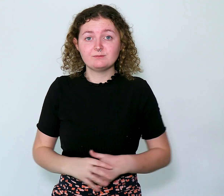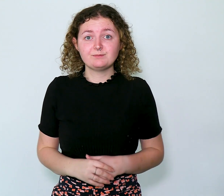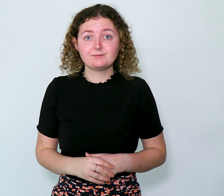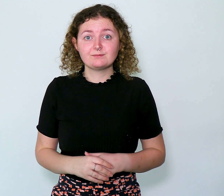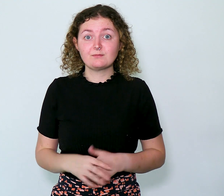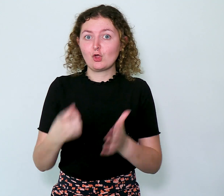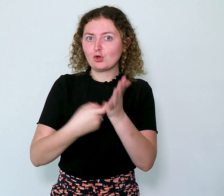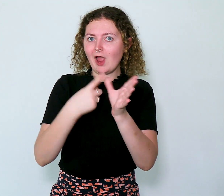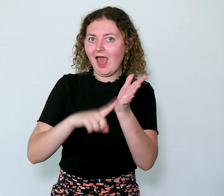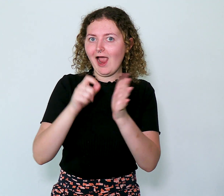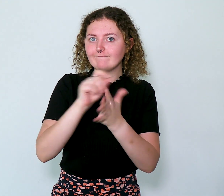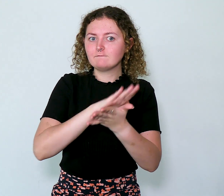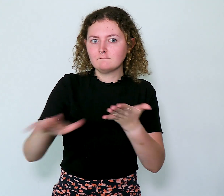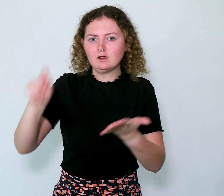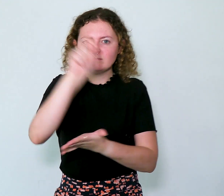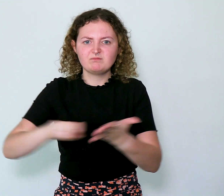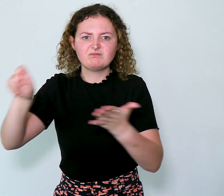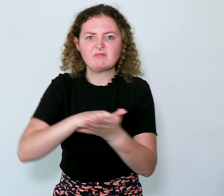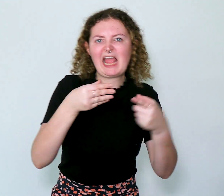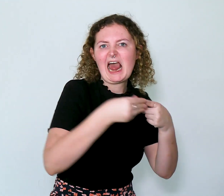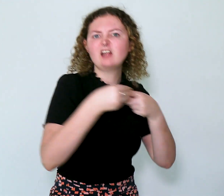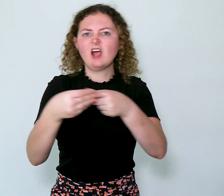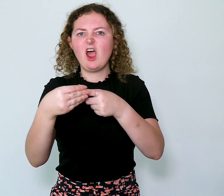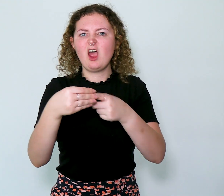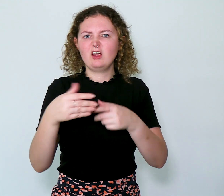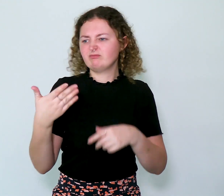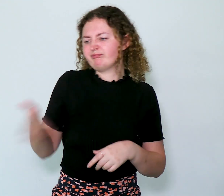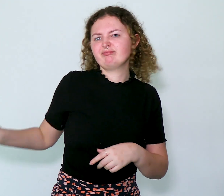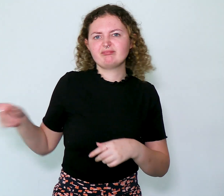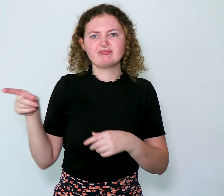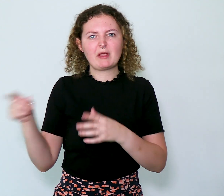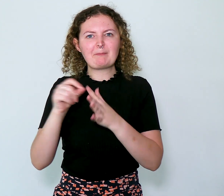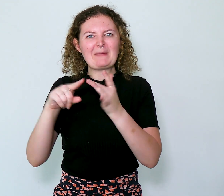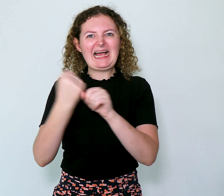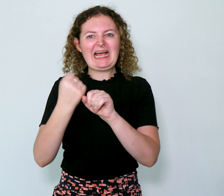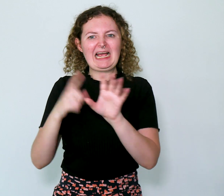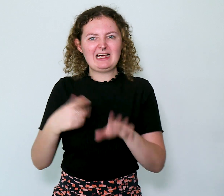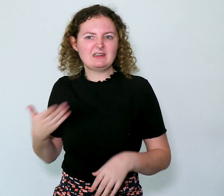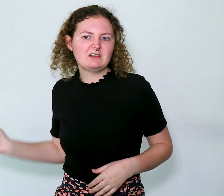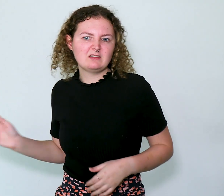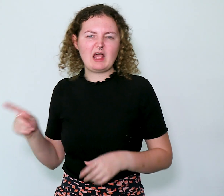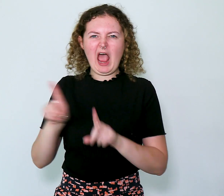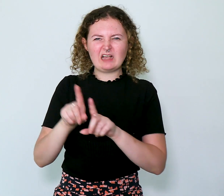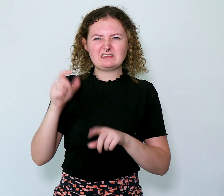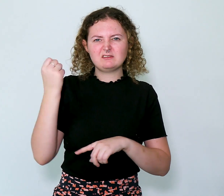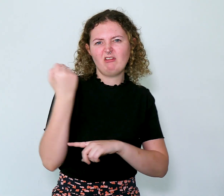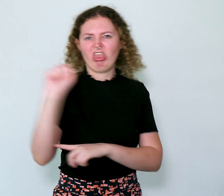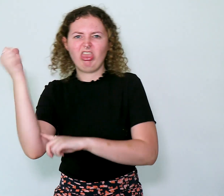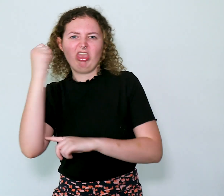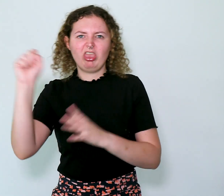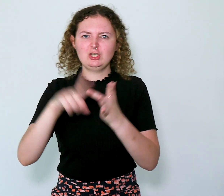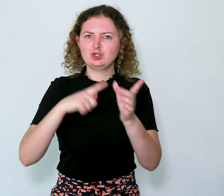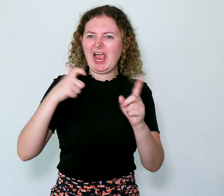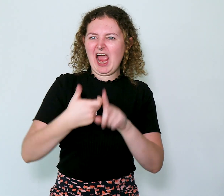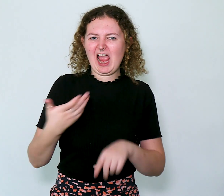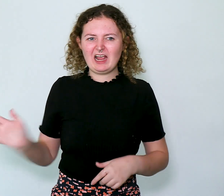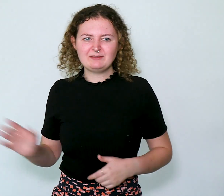Ralph is voted the leader over outcast Piggy and rule-breaking Jack.